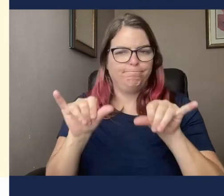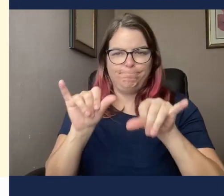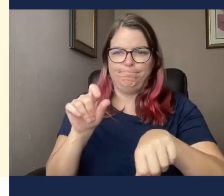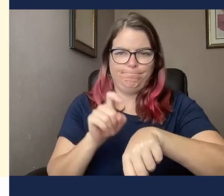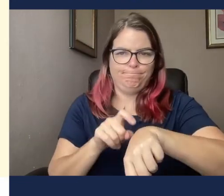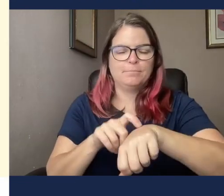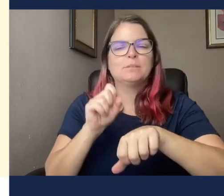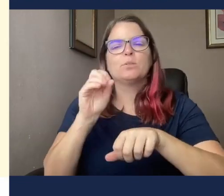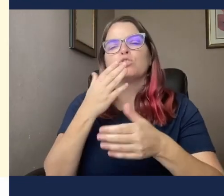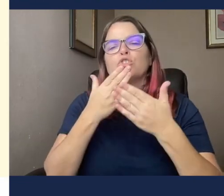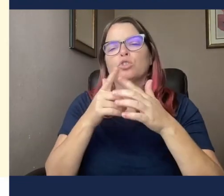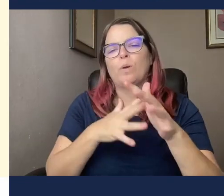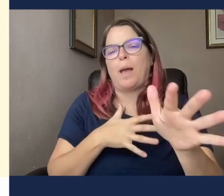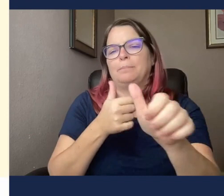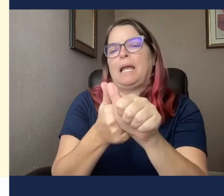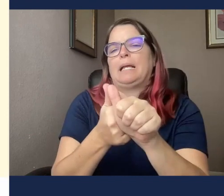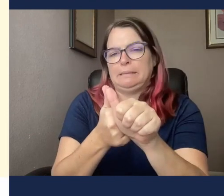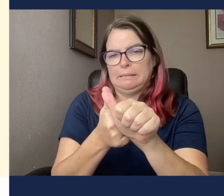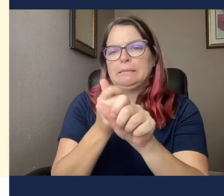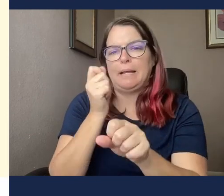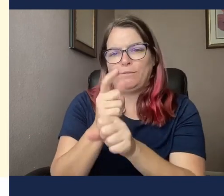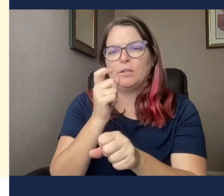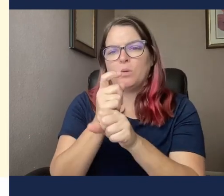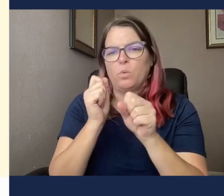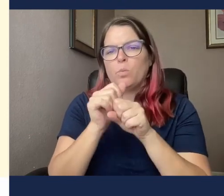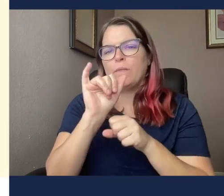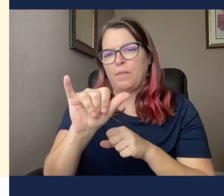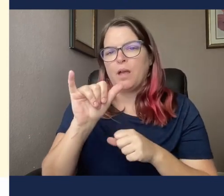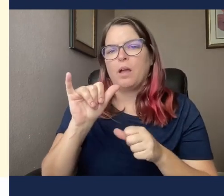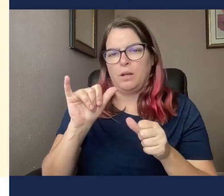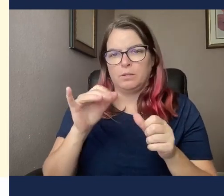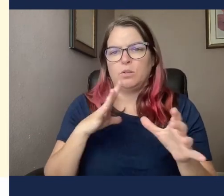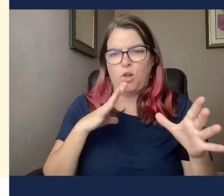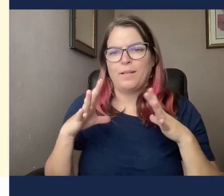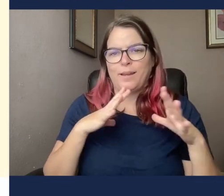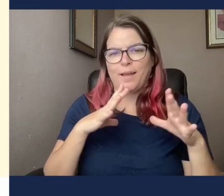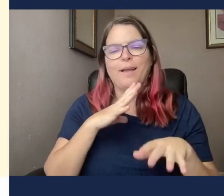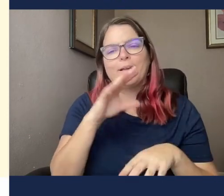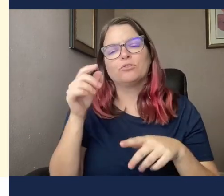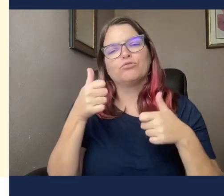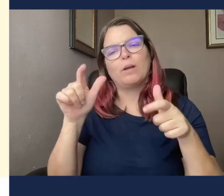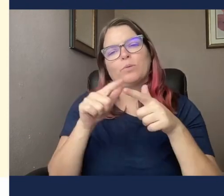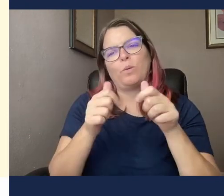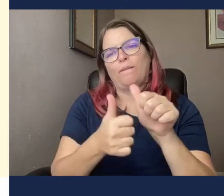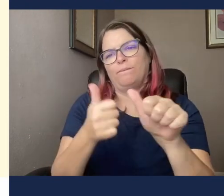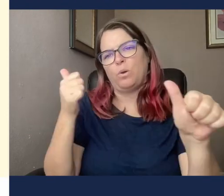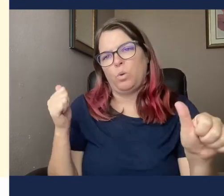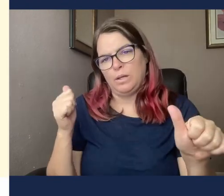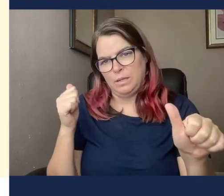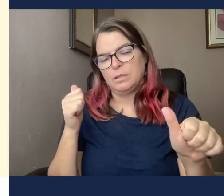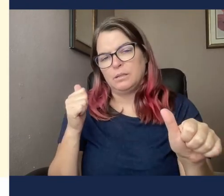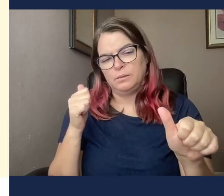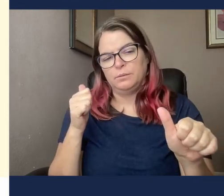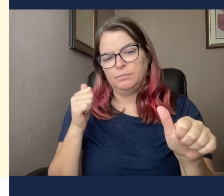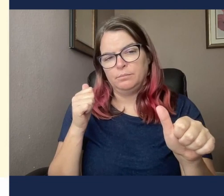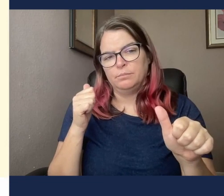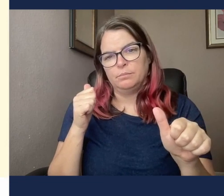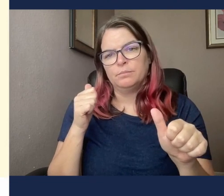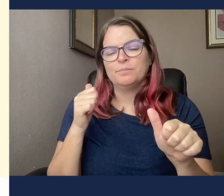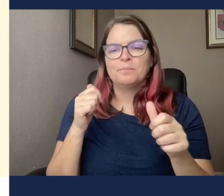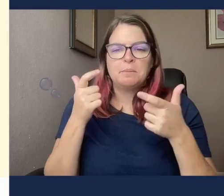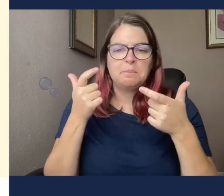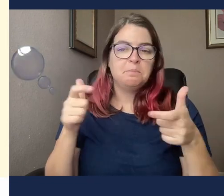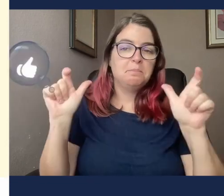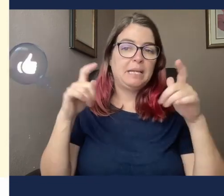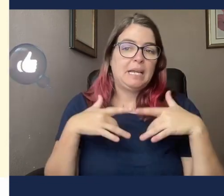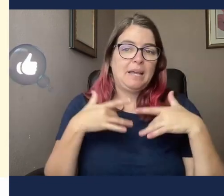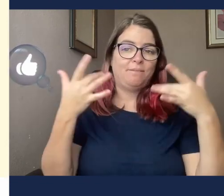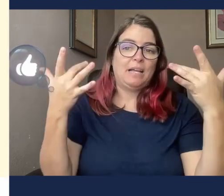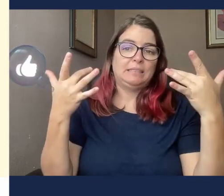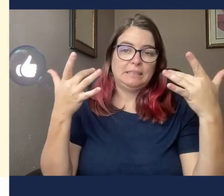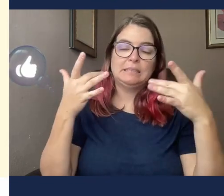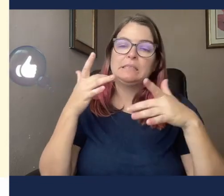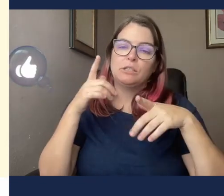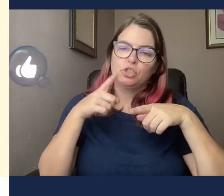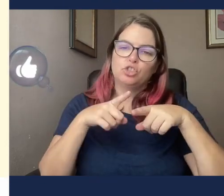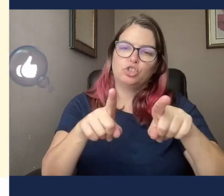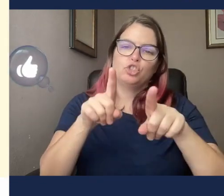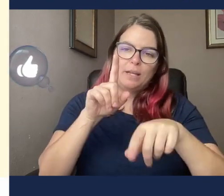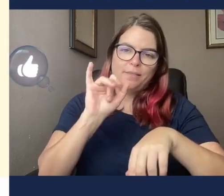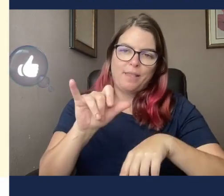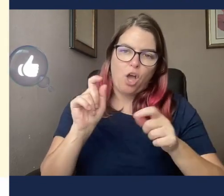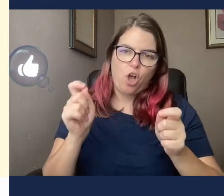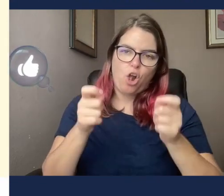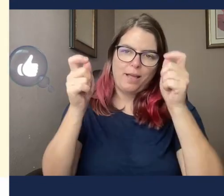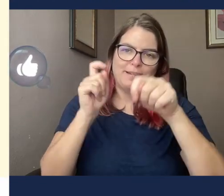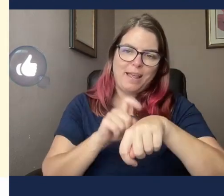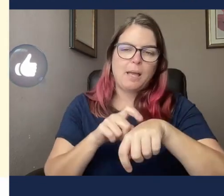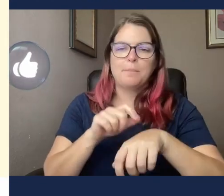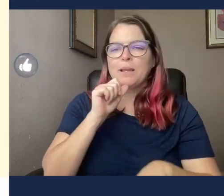left. So let's see what we can